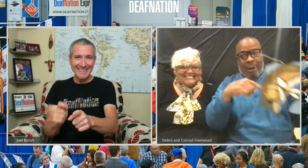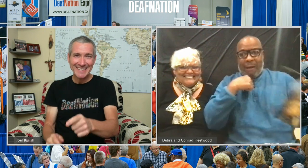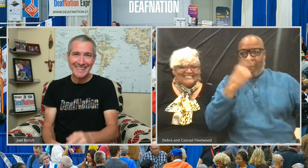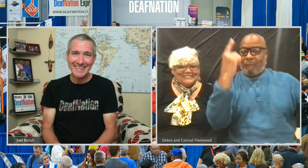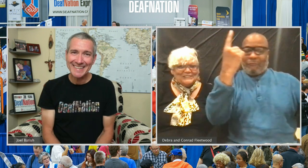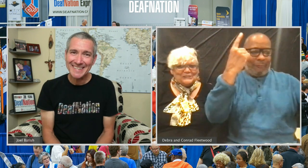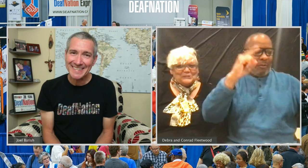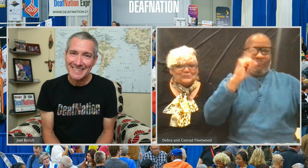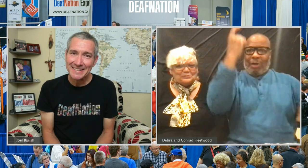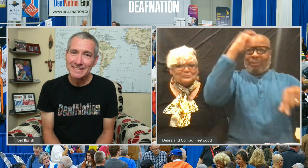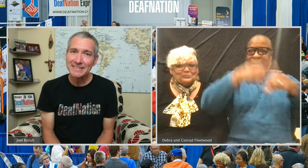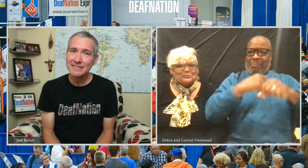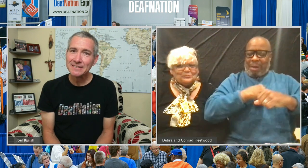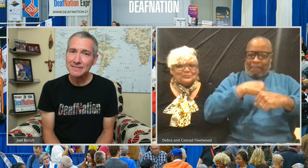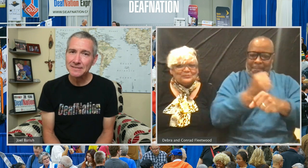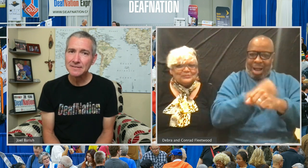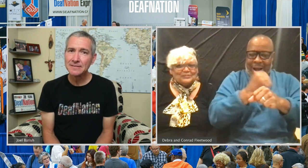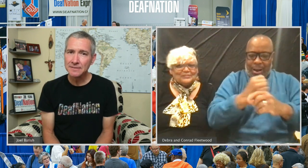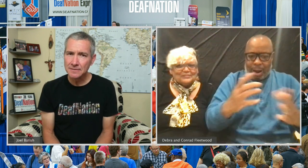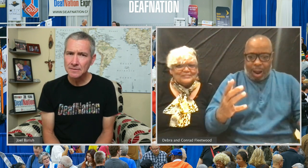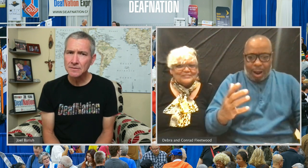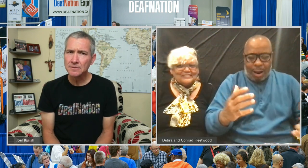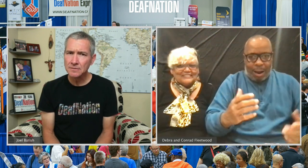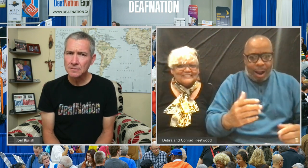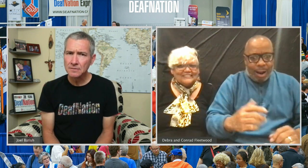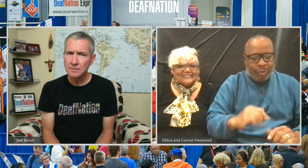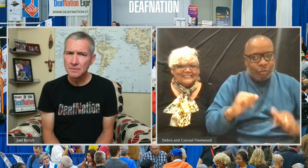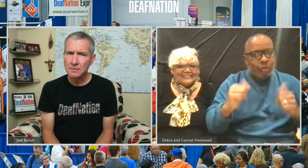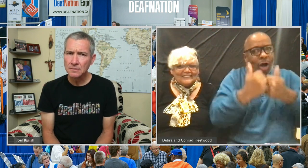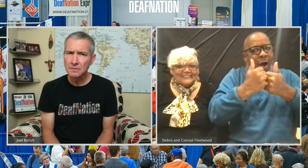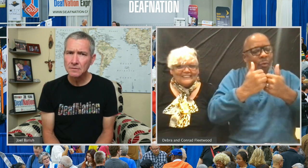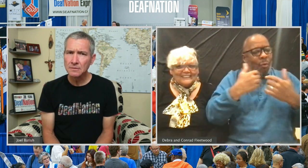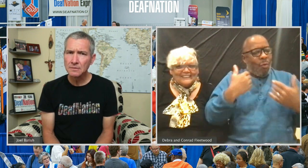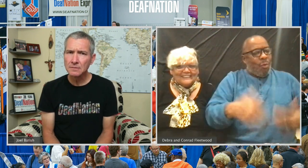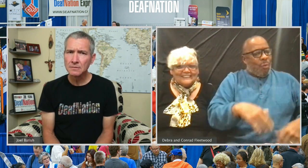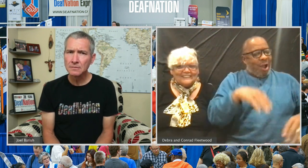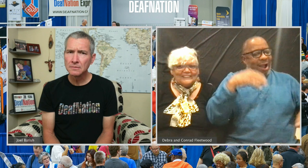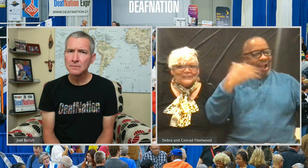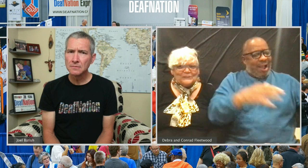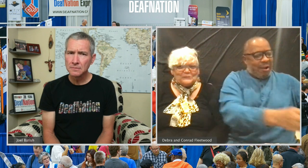This was the first time I made something. It was challenging, but wow!